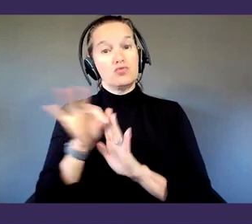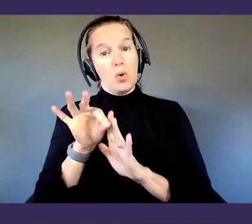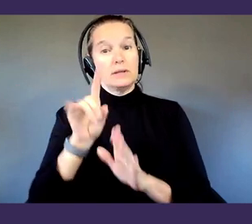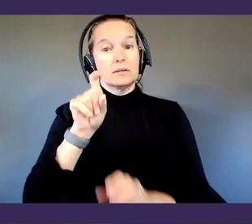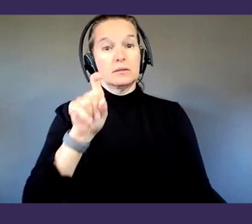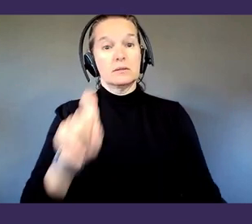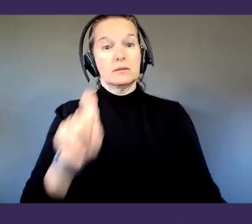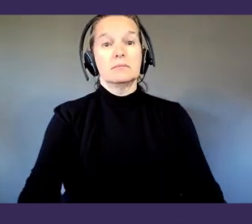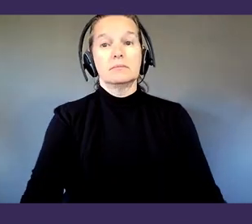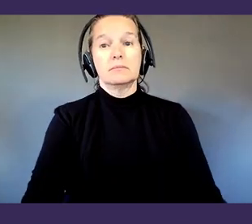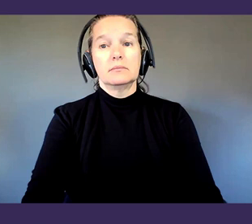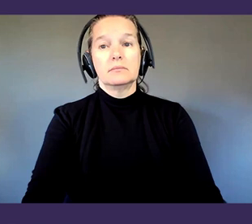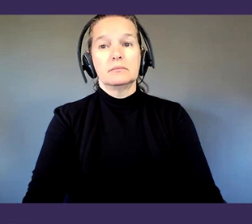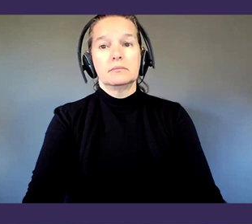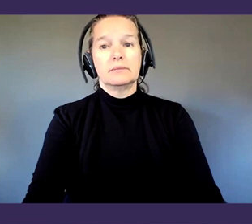And it's a yes or a no answer.